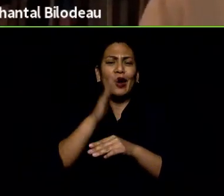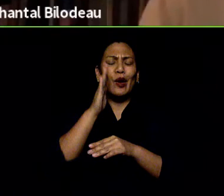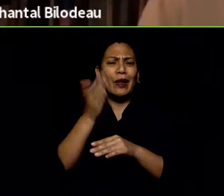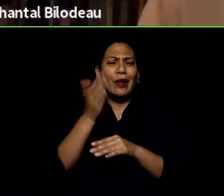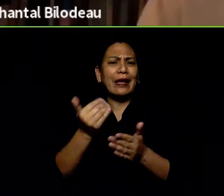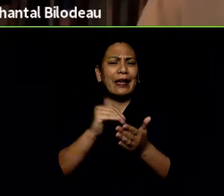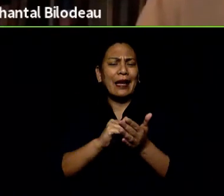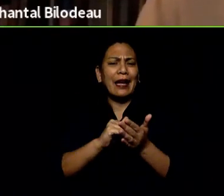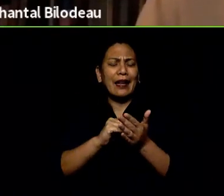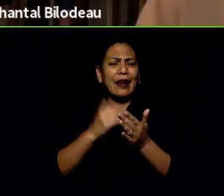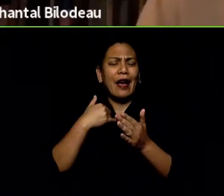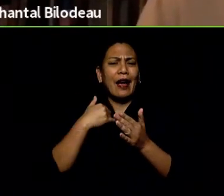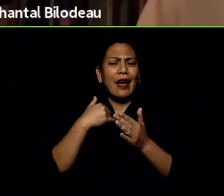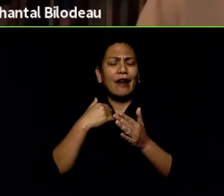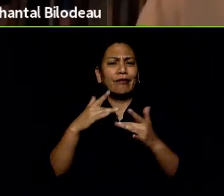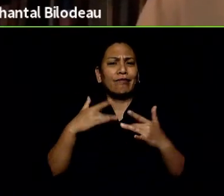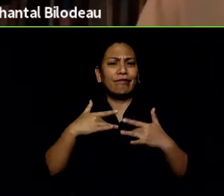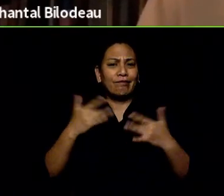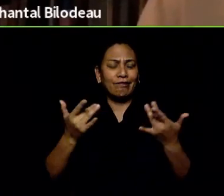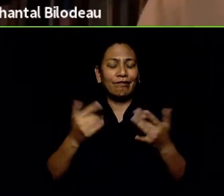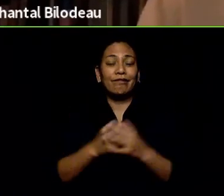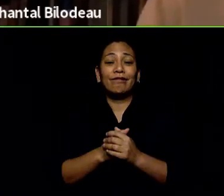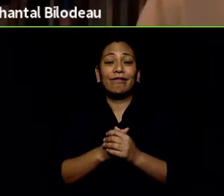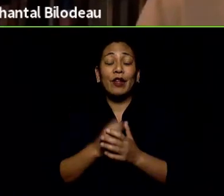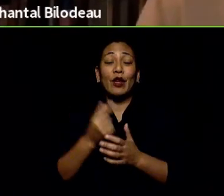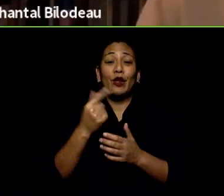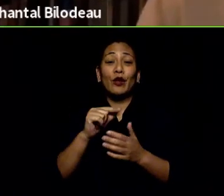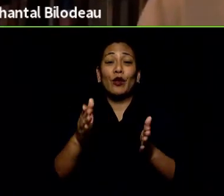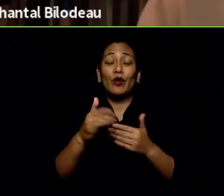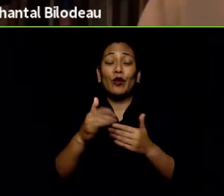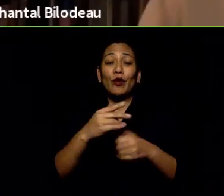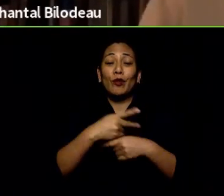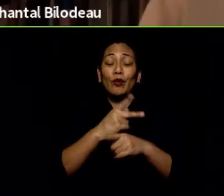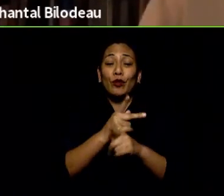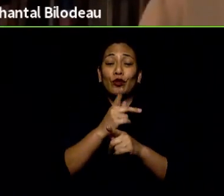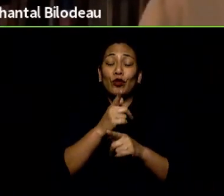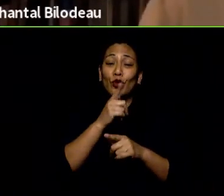The Green Rooms are produced by English Theater at the National Arts Centre,